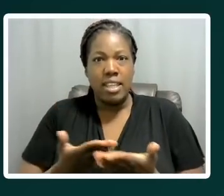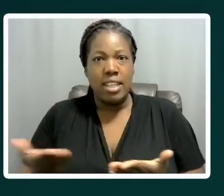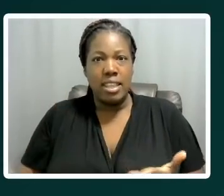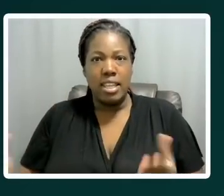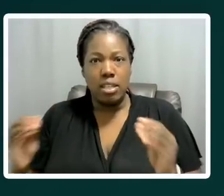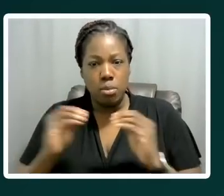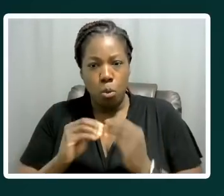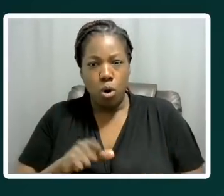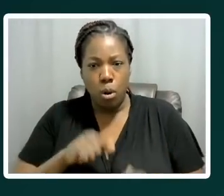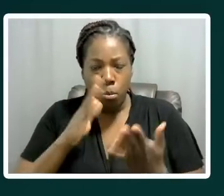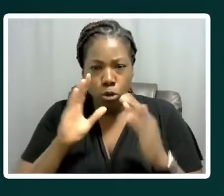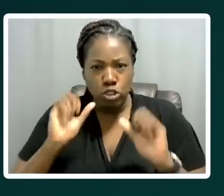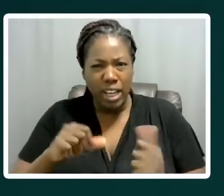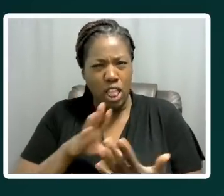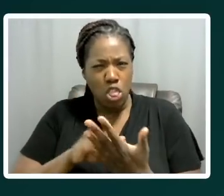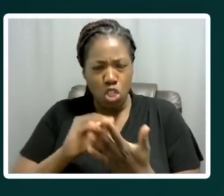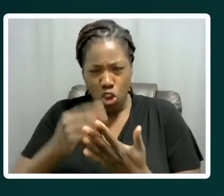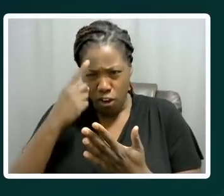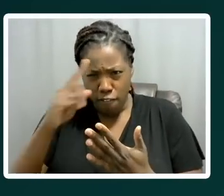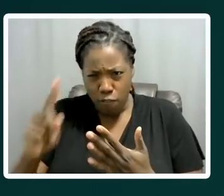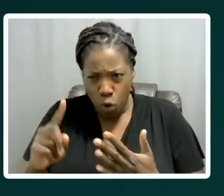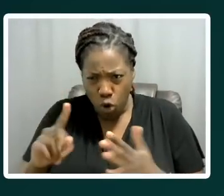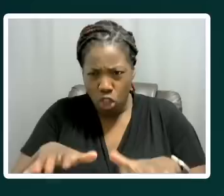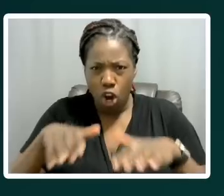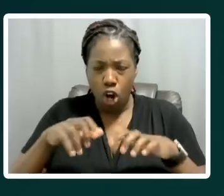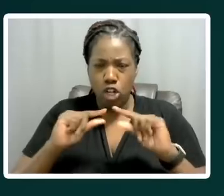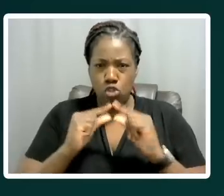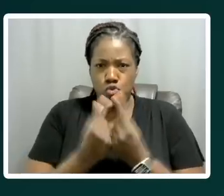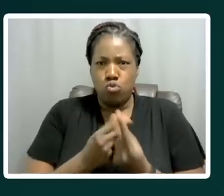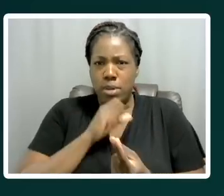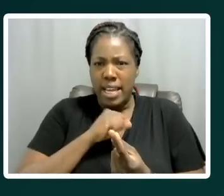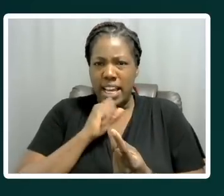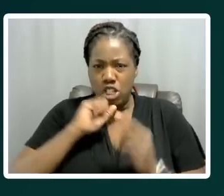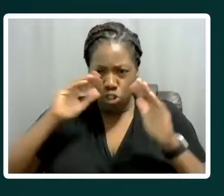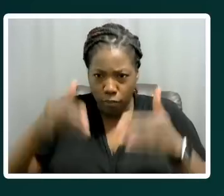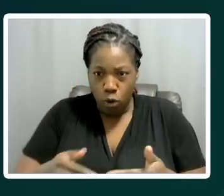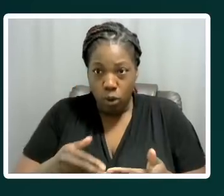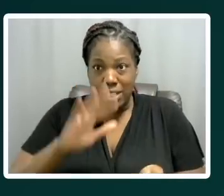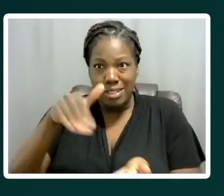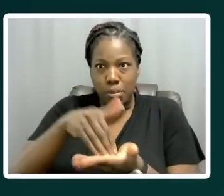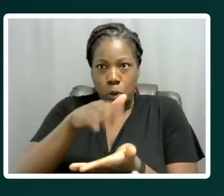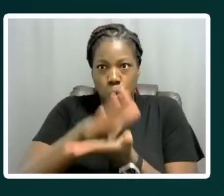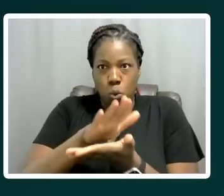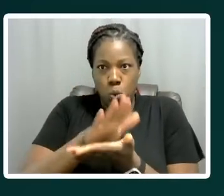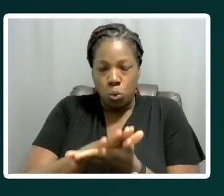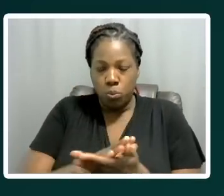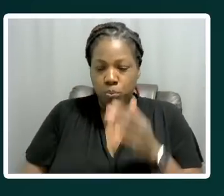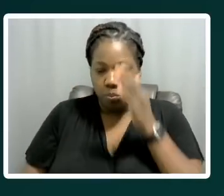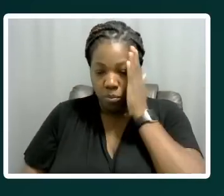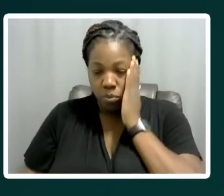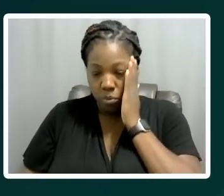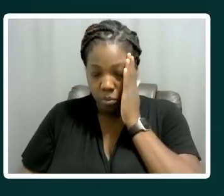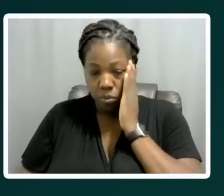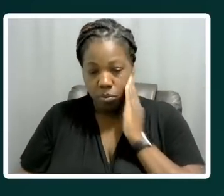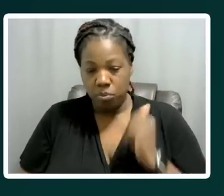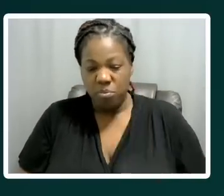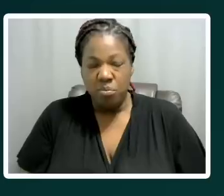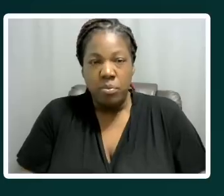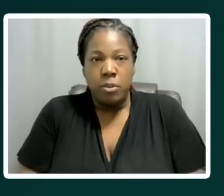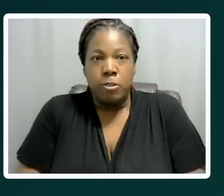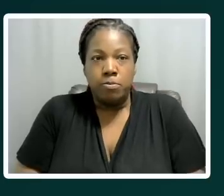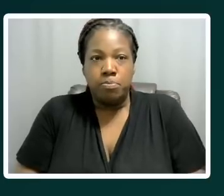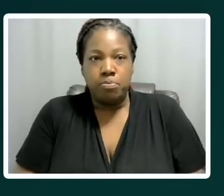especially for the audience age group it's focused on, which is middle school.